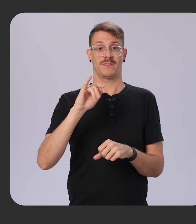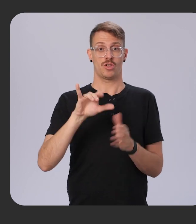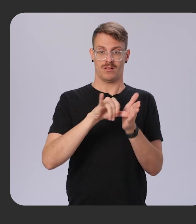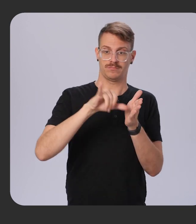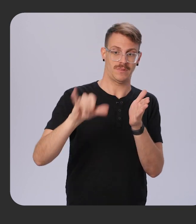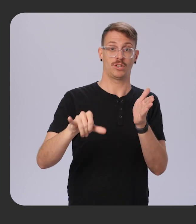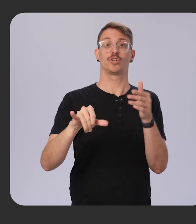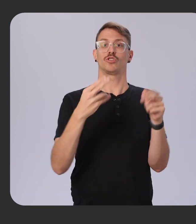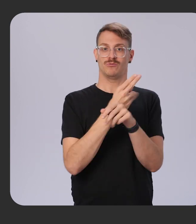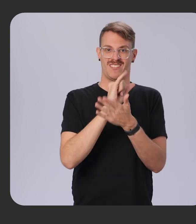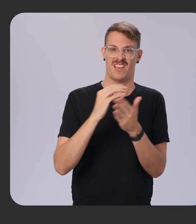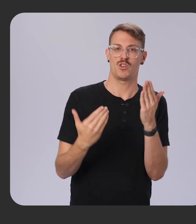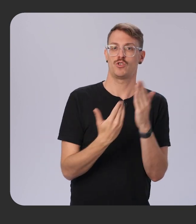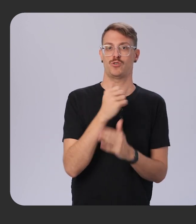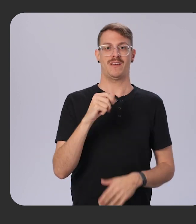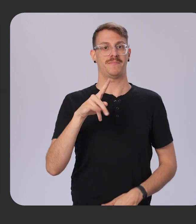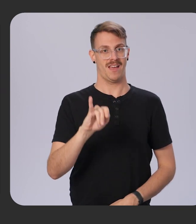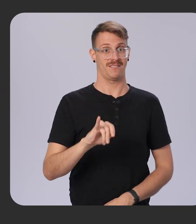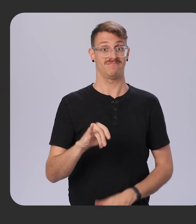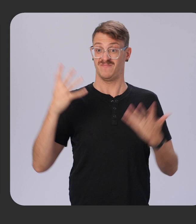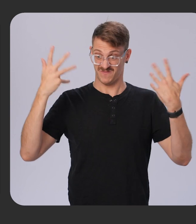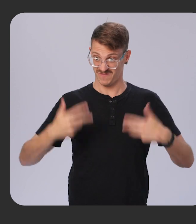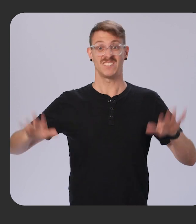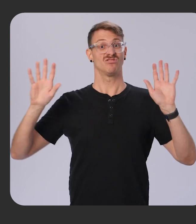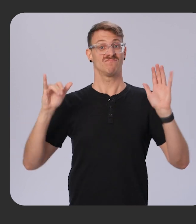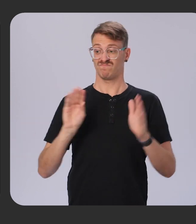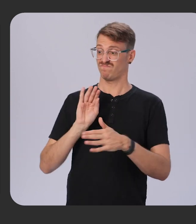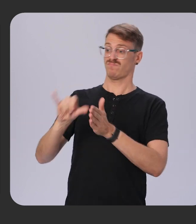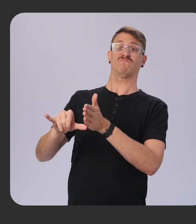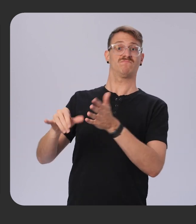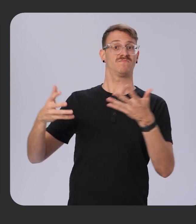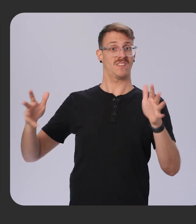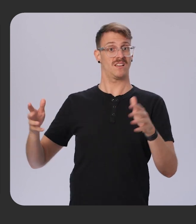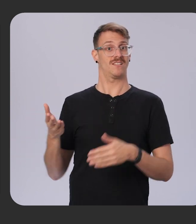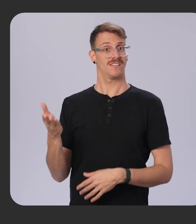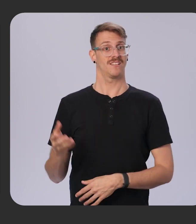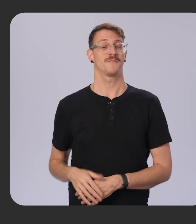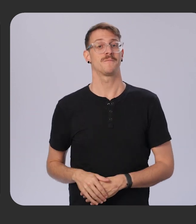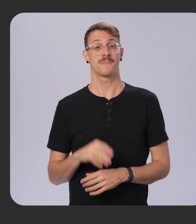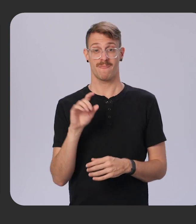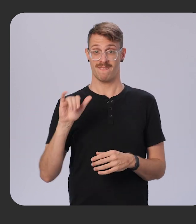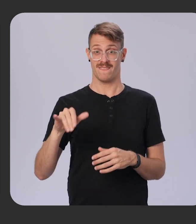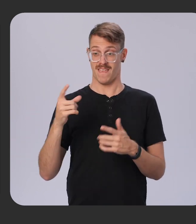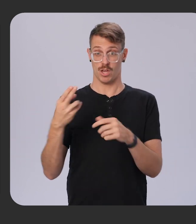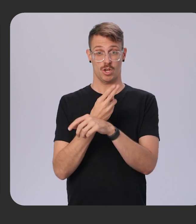Anchor API. And I'm done. The geospatial API enables location-based virtual objects